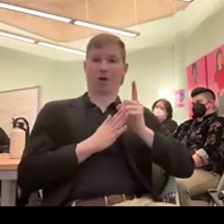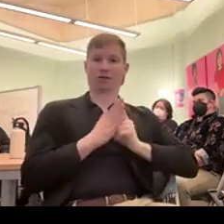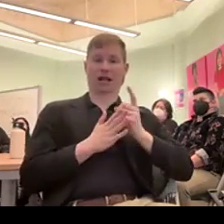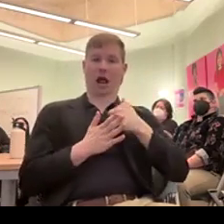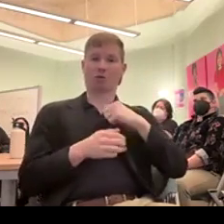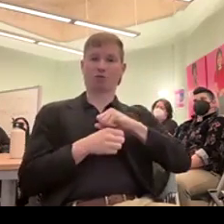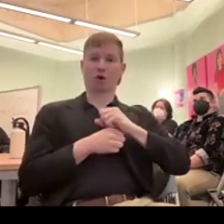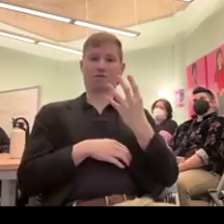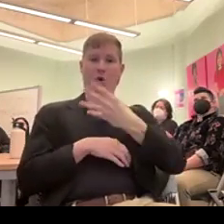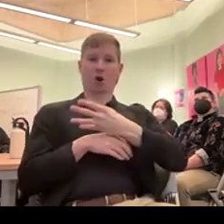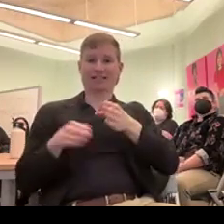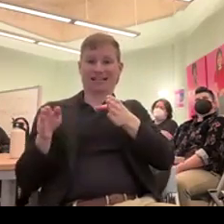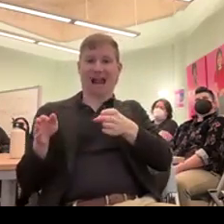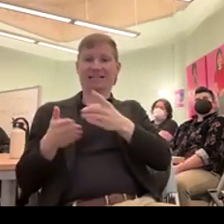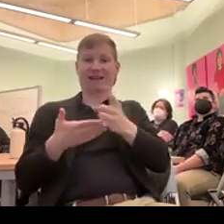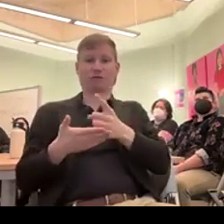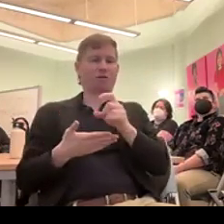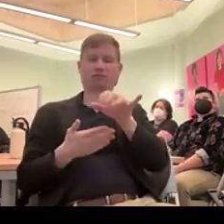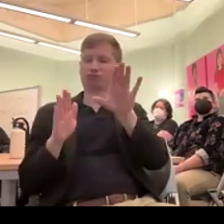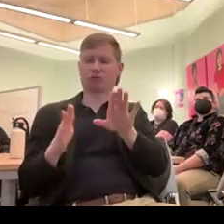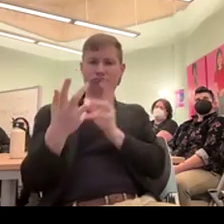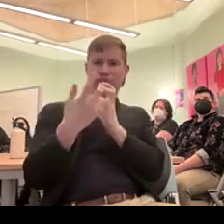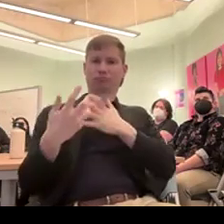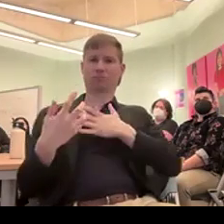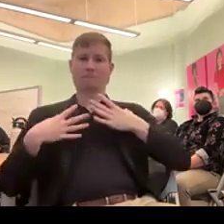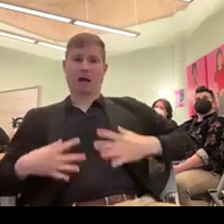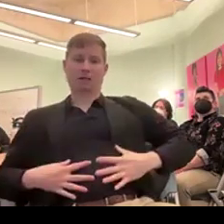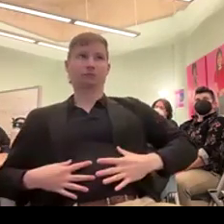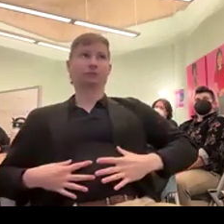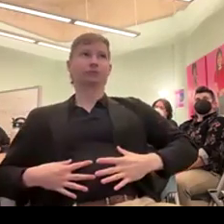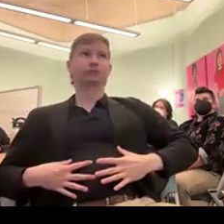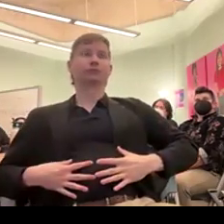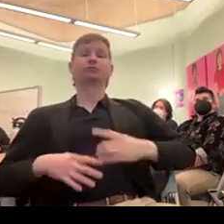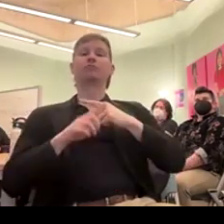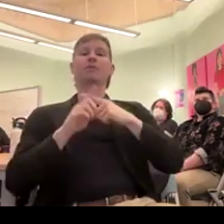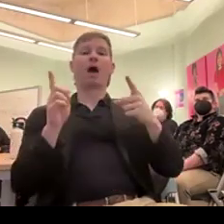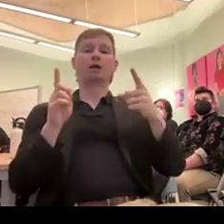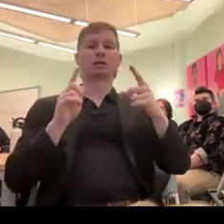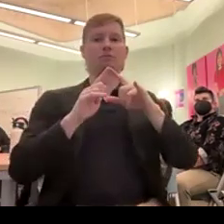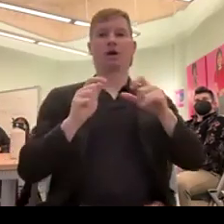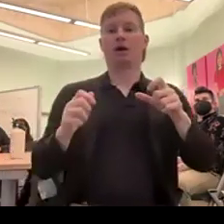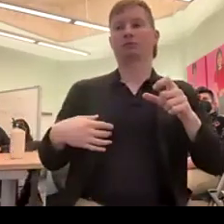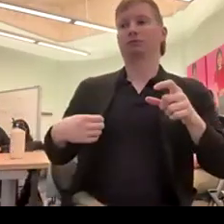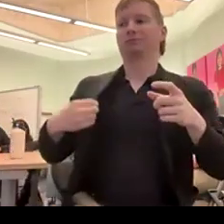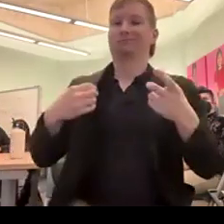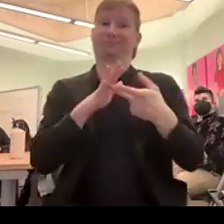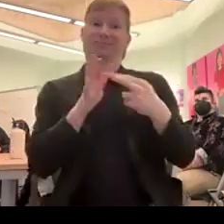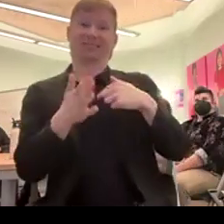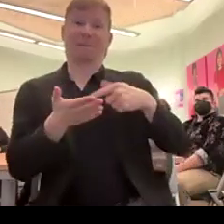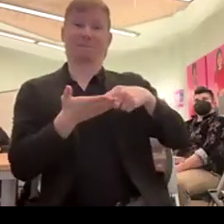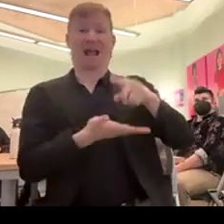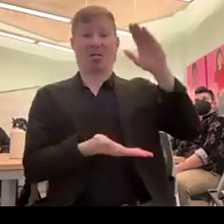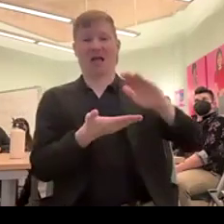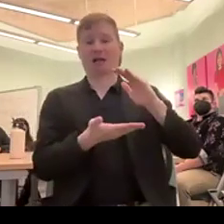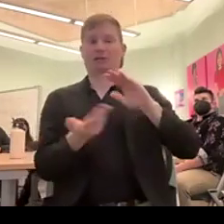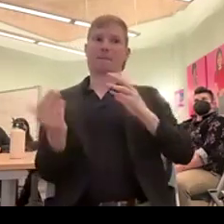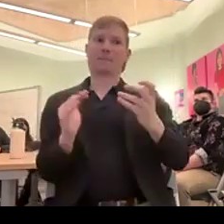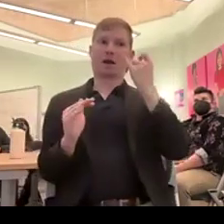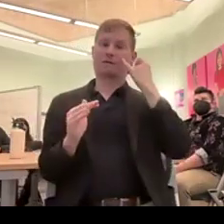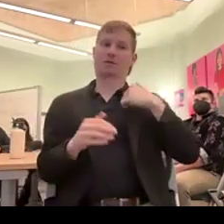so I'm also hourly and I work 4 days a week, which is really great for my body, but it's also just